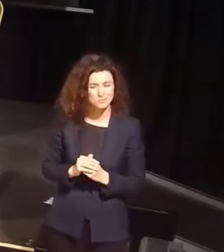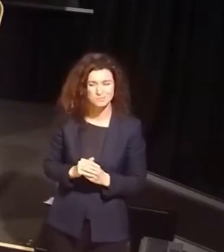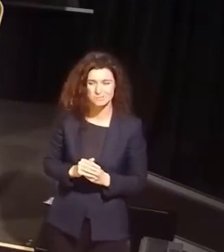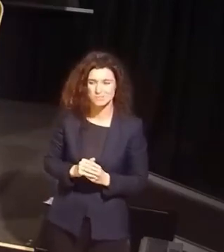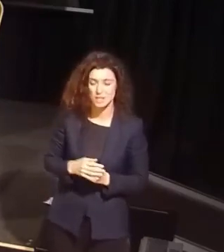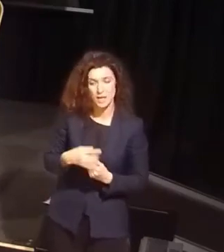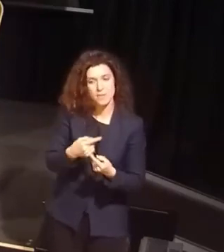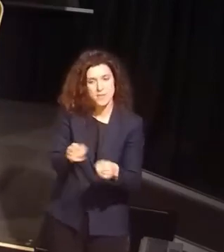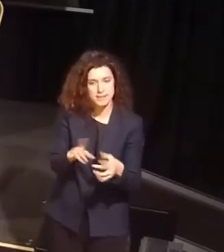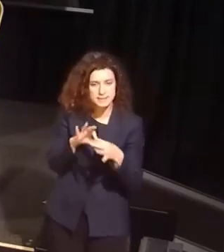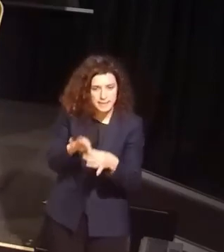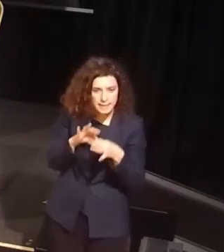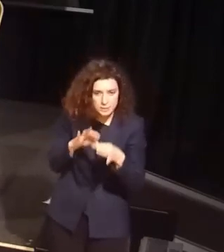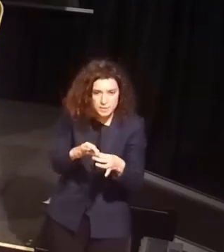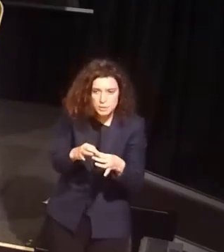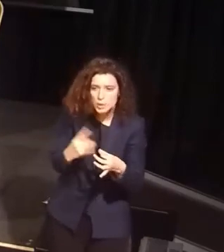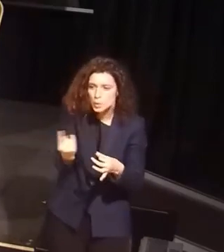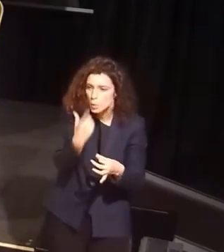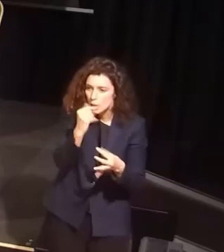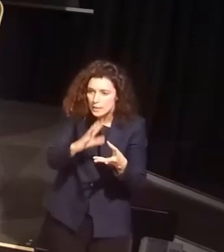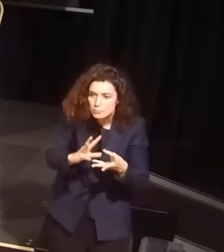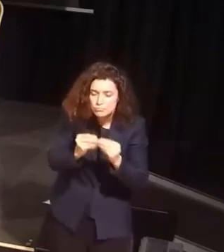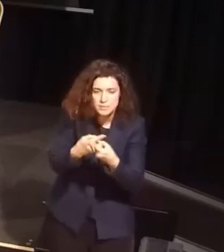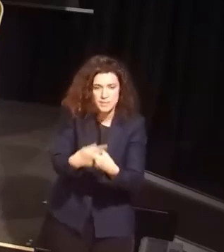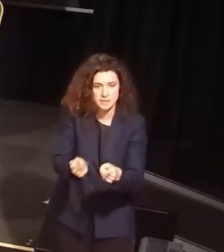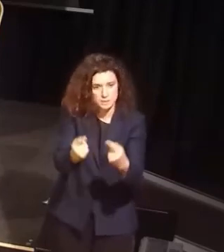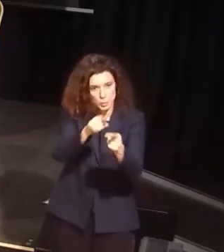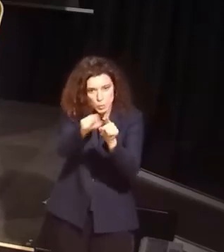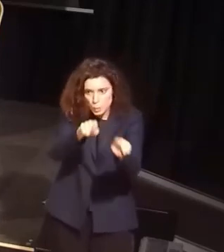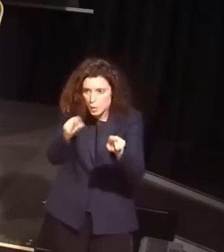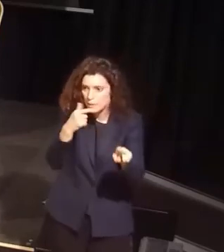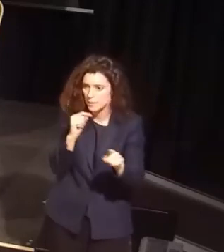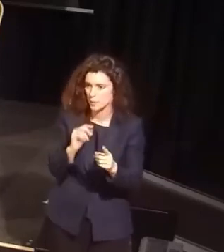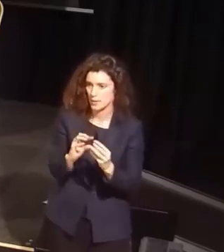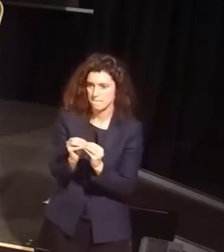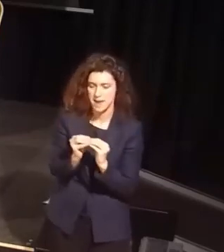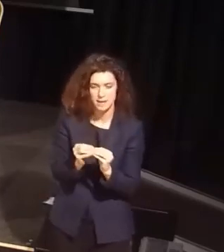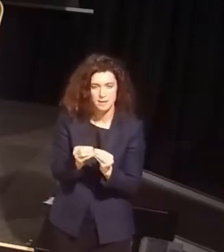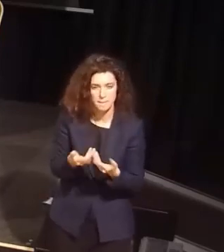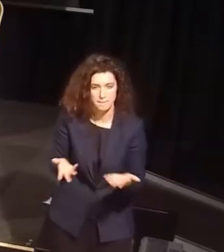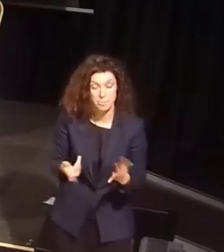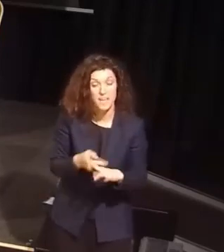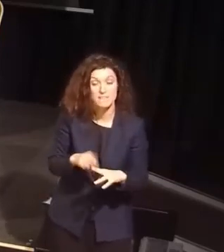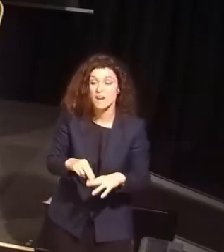you are the people that will be able to make those kind of things. And if you ever have a free time